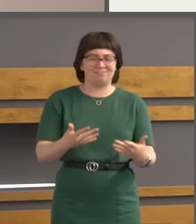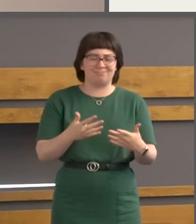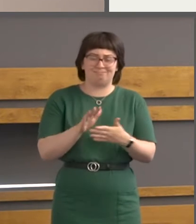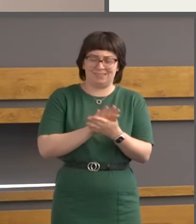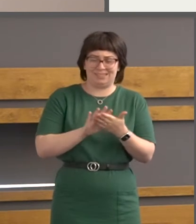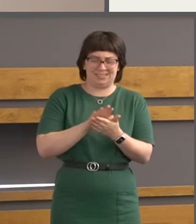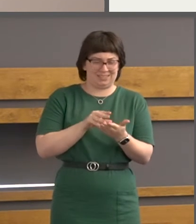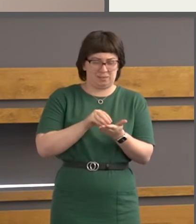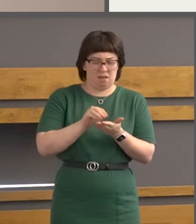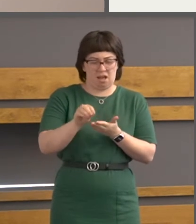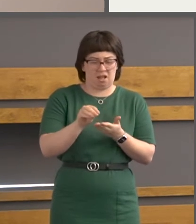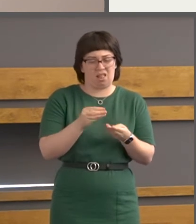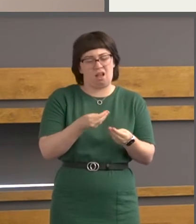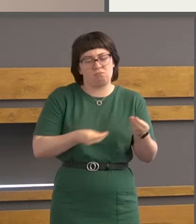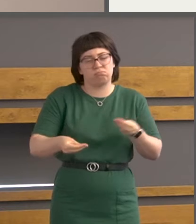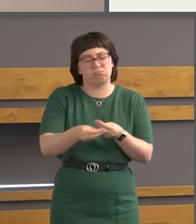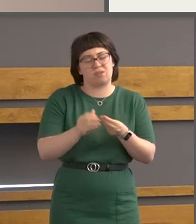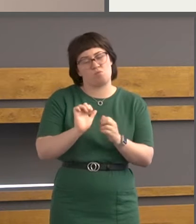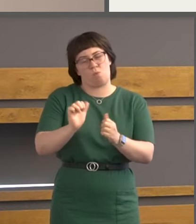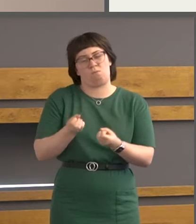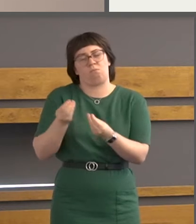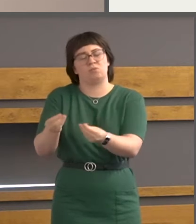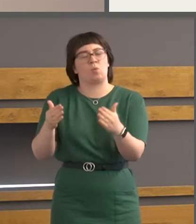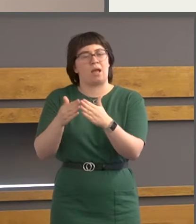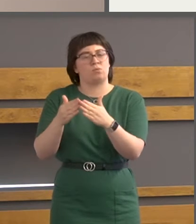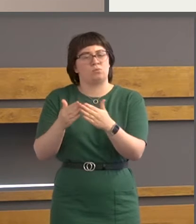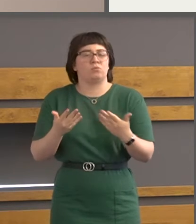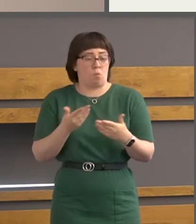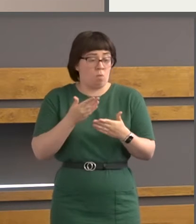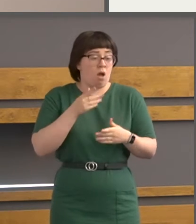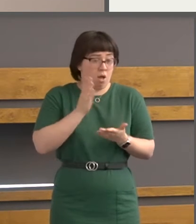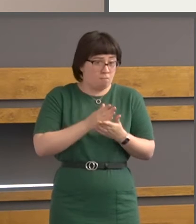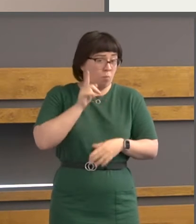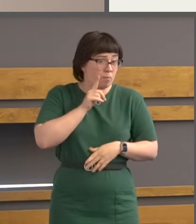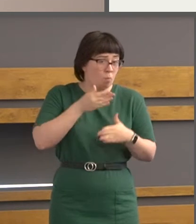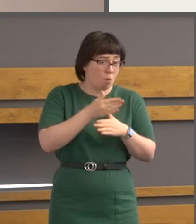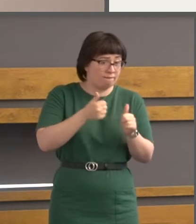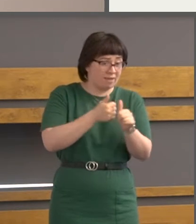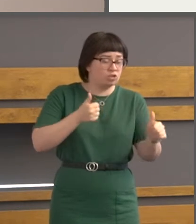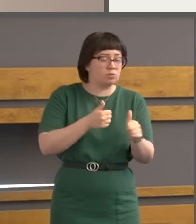were perceived as supplementary to the household. The women who did work in the factories were often widows